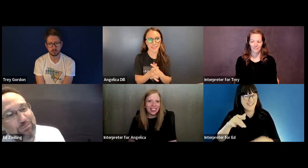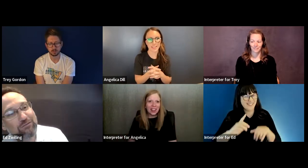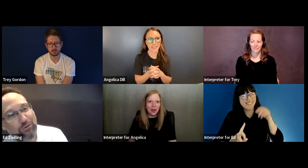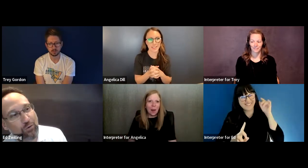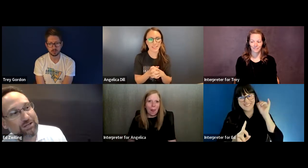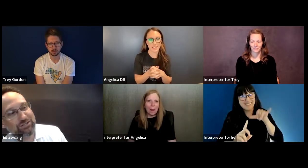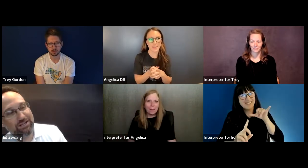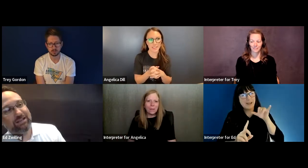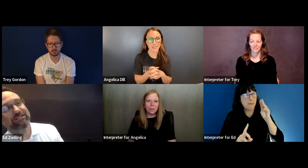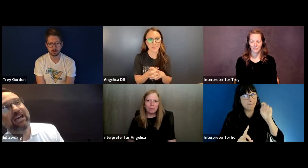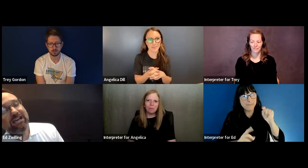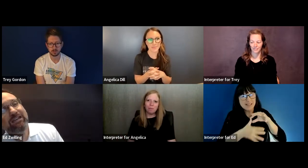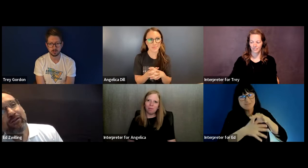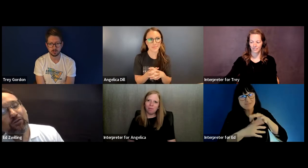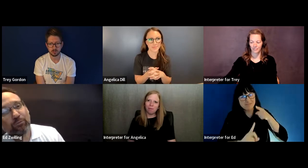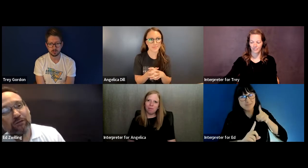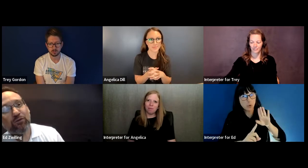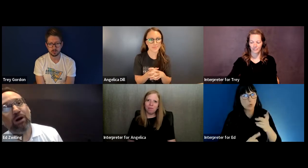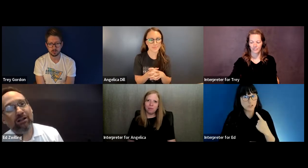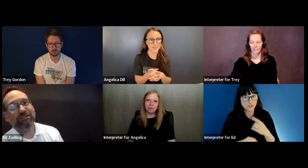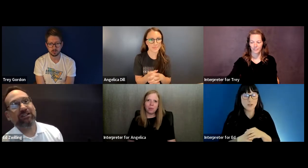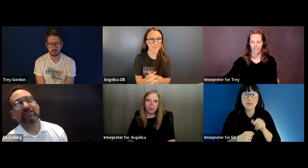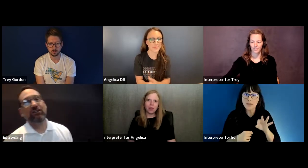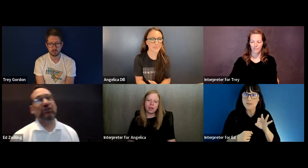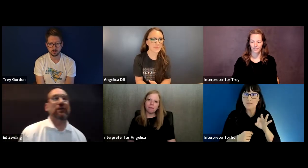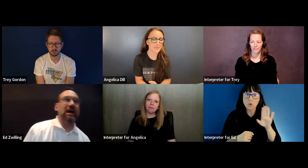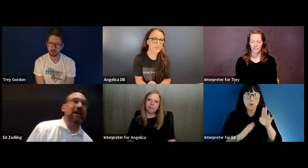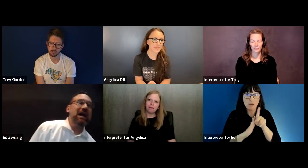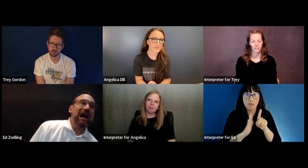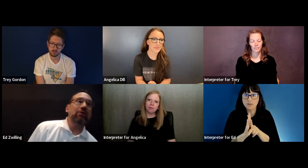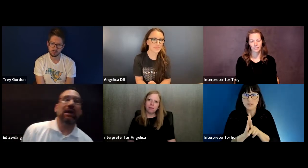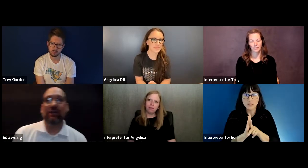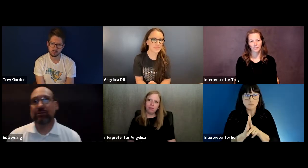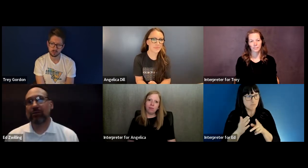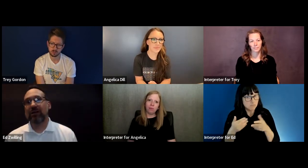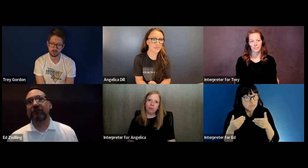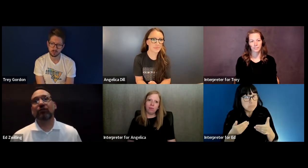meat of your question is even if your if your policy is to do that how can you do it if you're